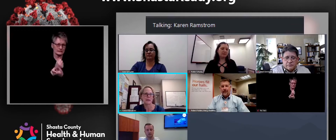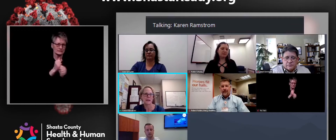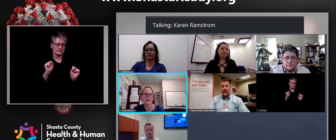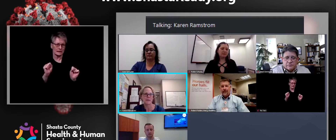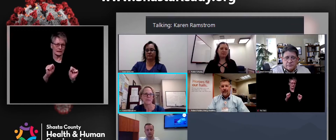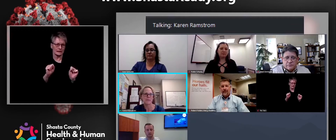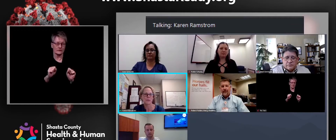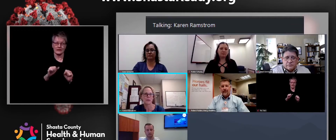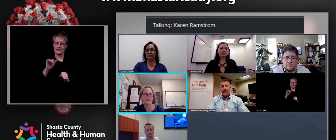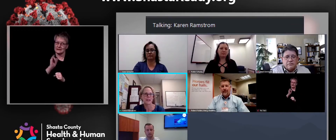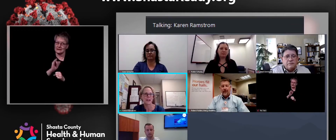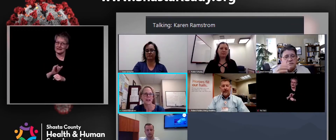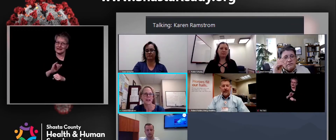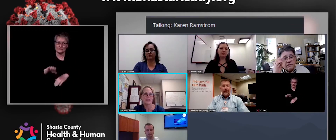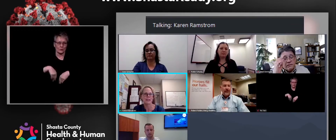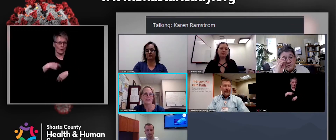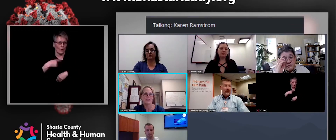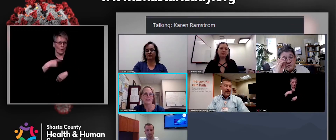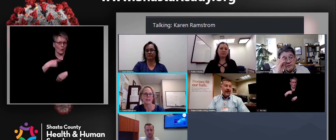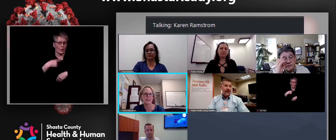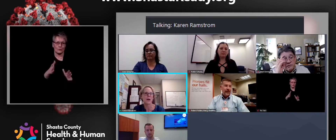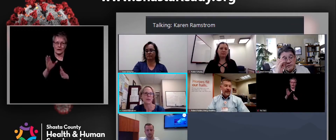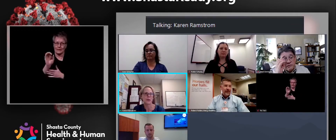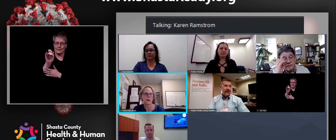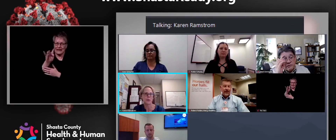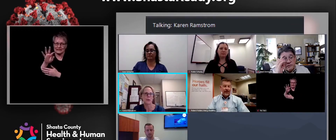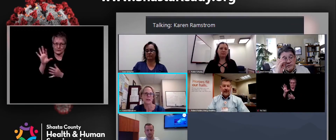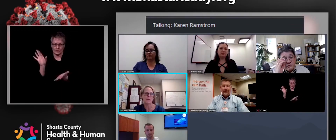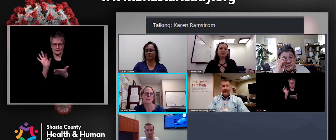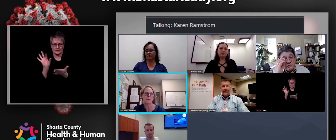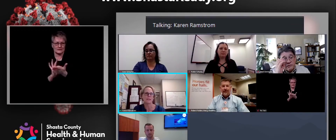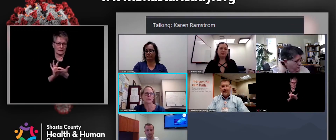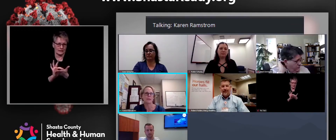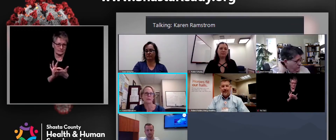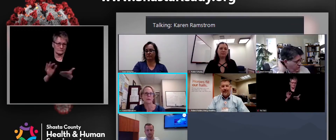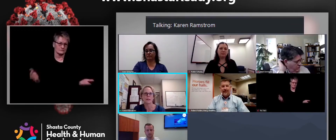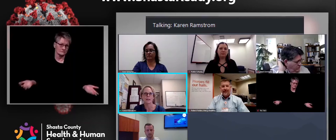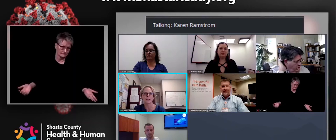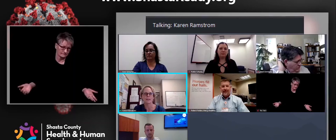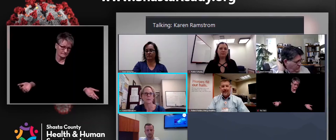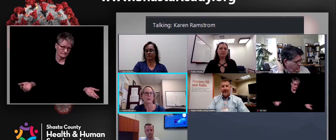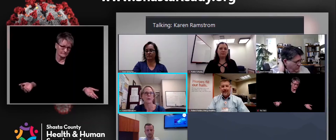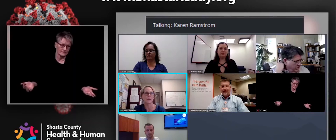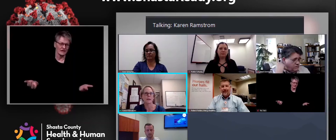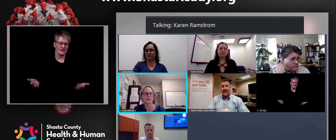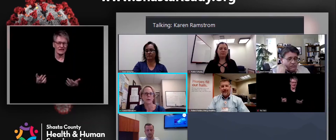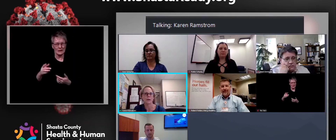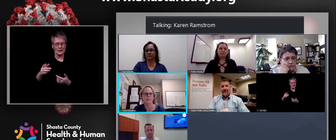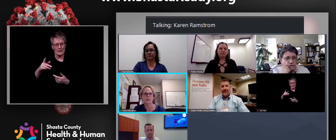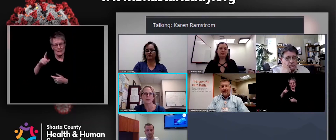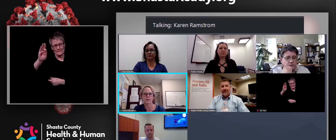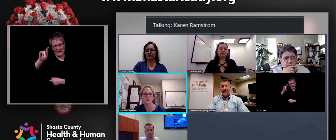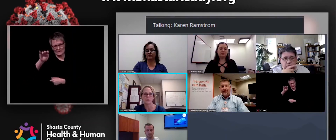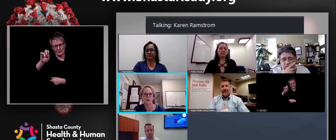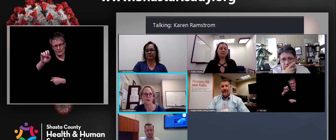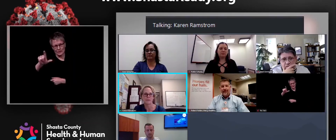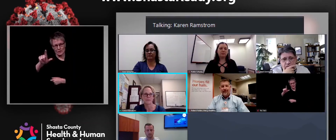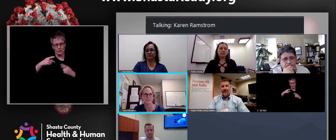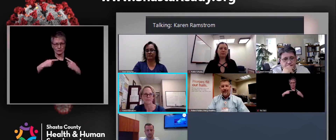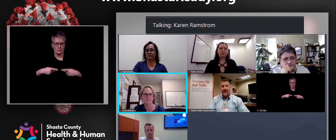would be there and that's not the normal way that we worry about acquiring bacterial pneumonia.